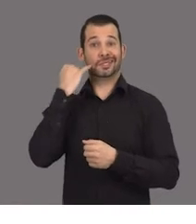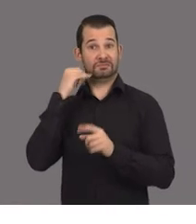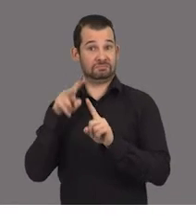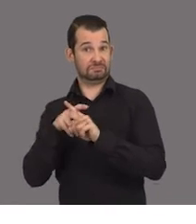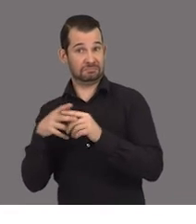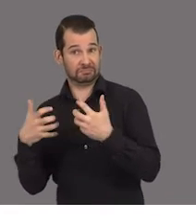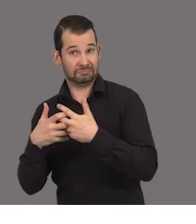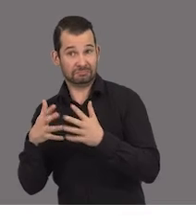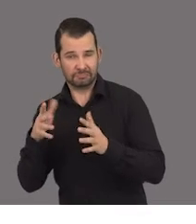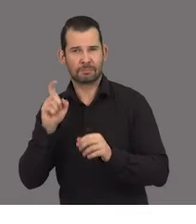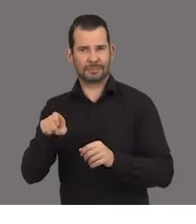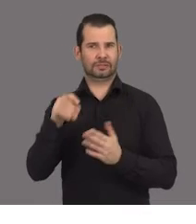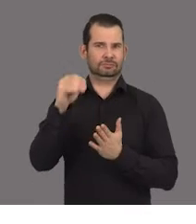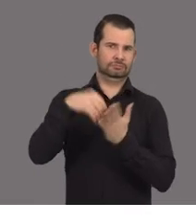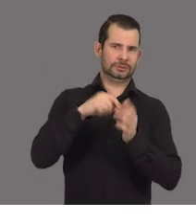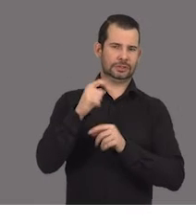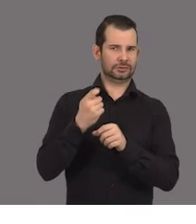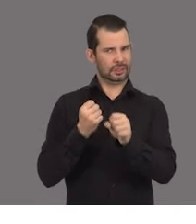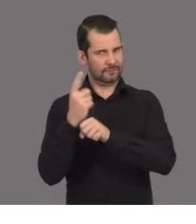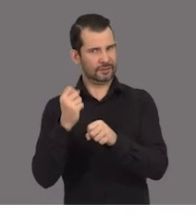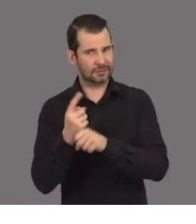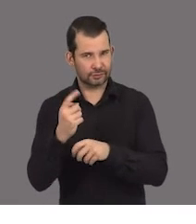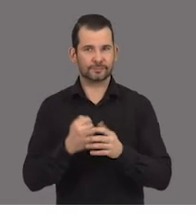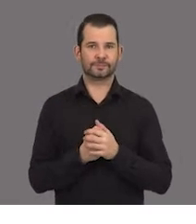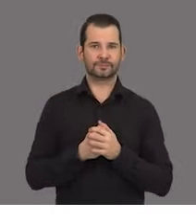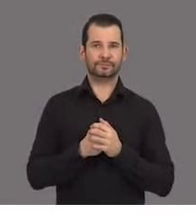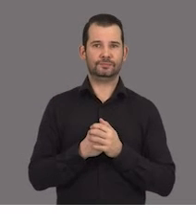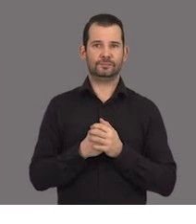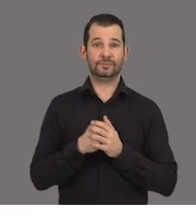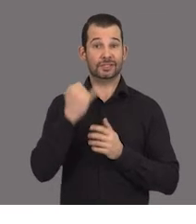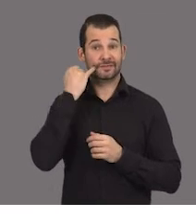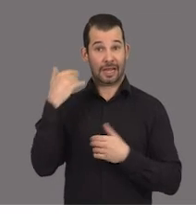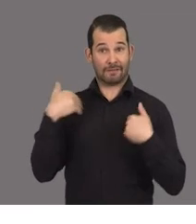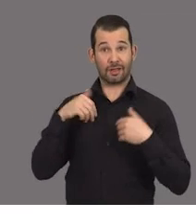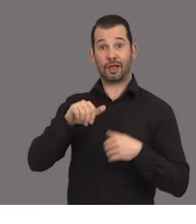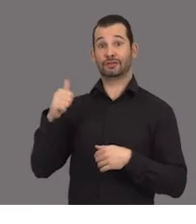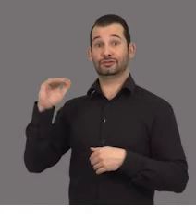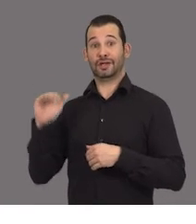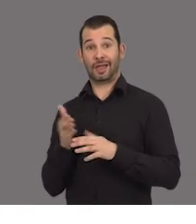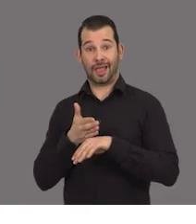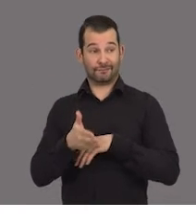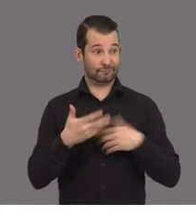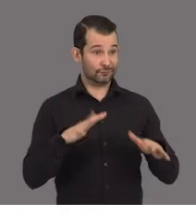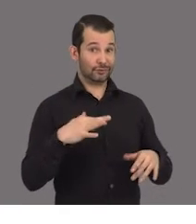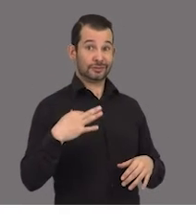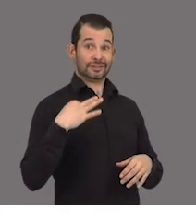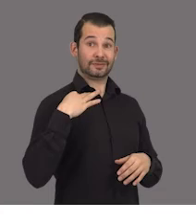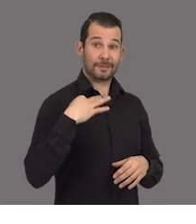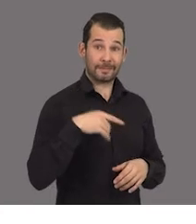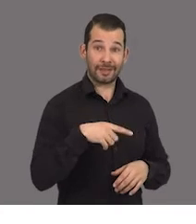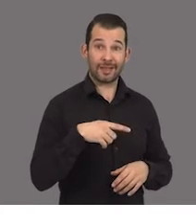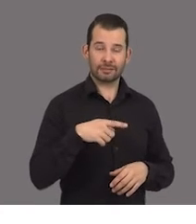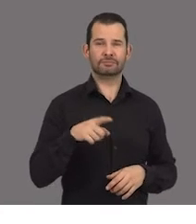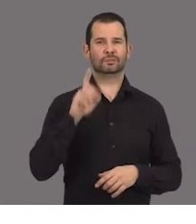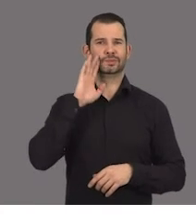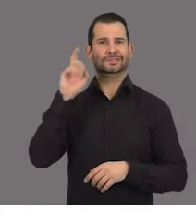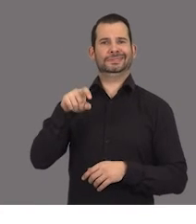If you have another child after you’ve applied, you will need to apply for that child and any subsequent children.